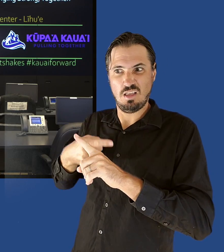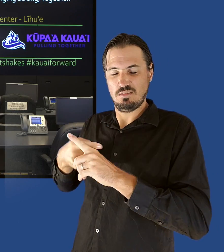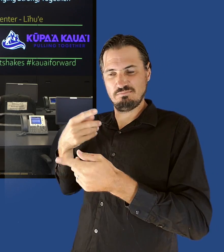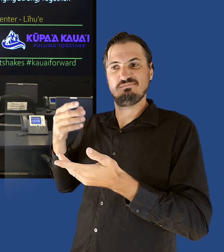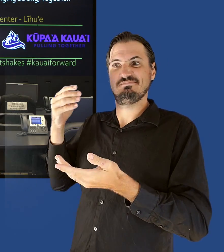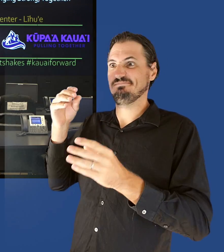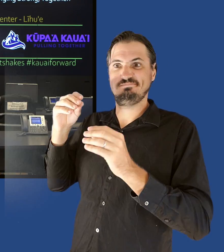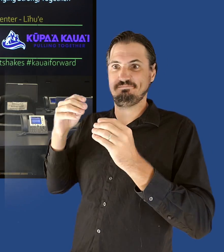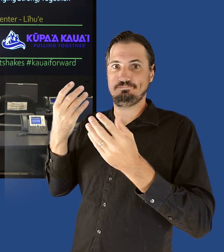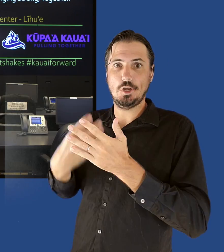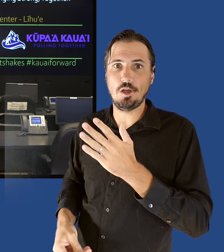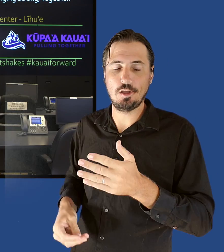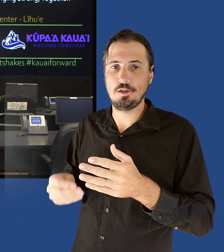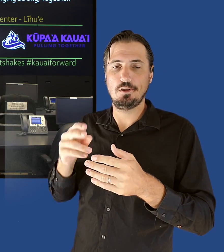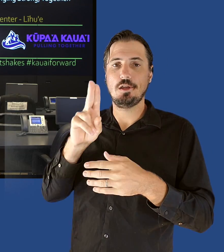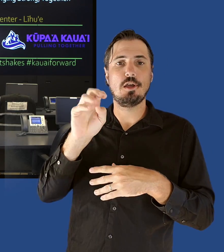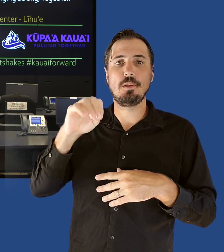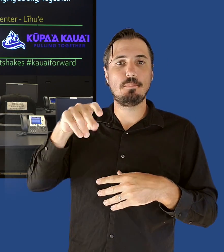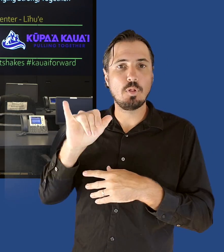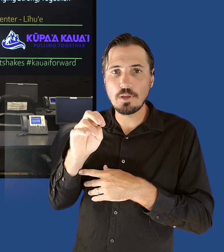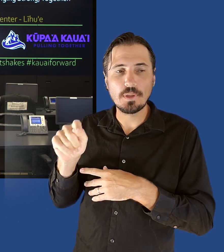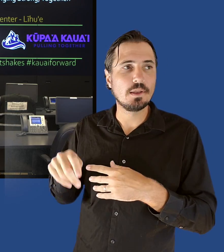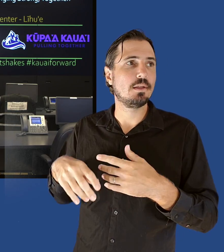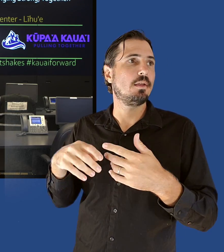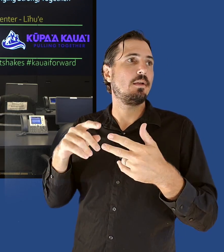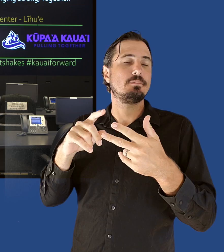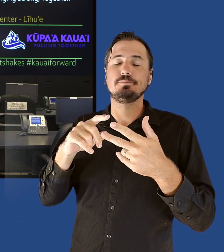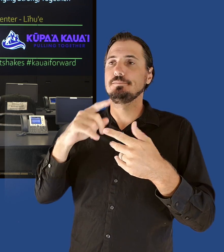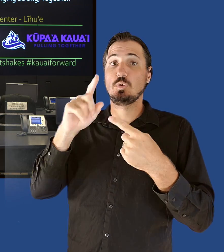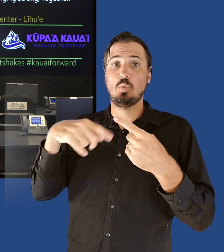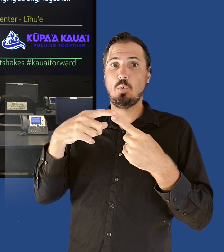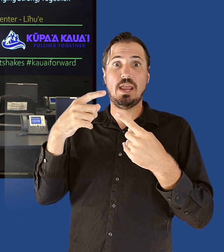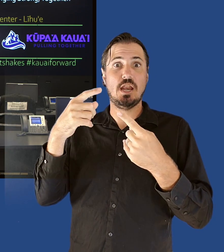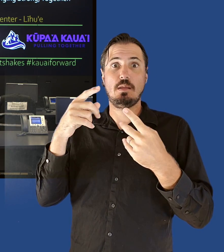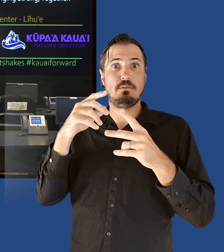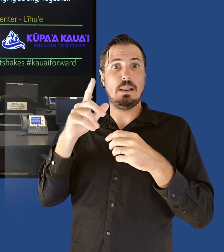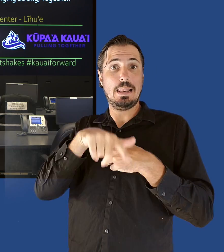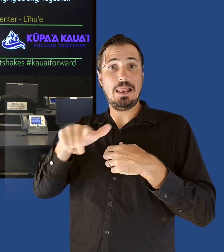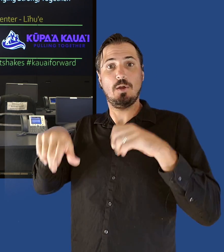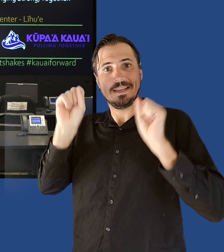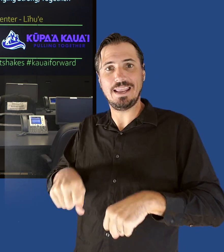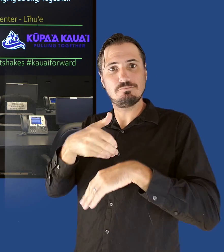the Pandemic Unemployment Assistance program, moratoriums on rental evictions and utility shutoffs.